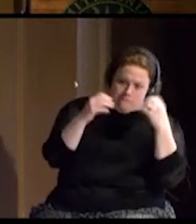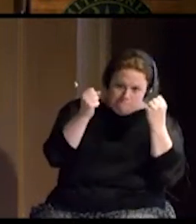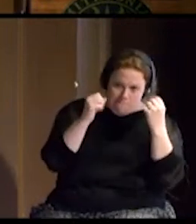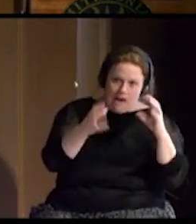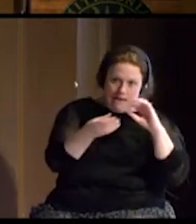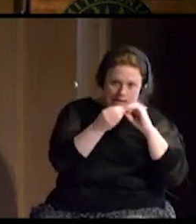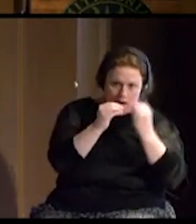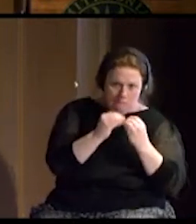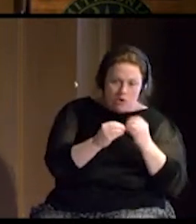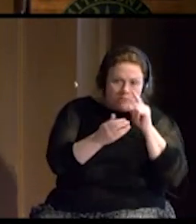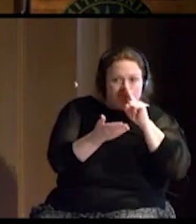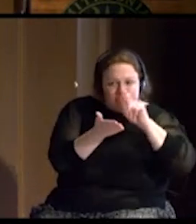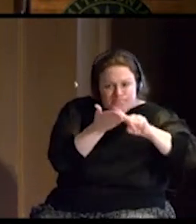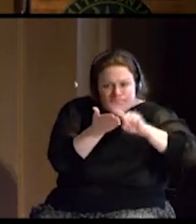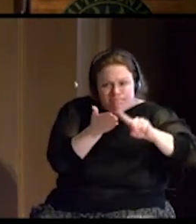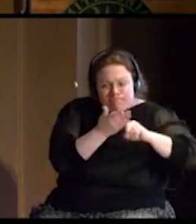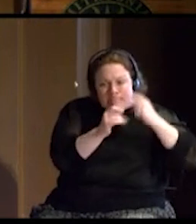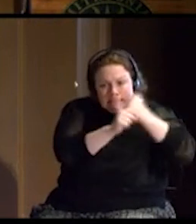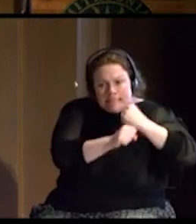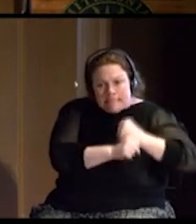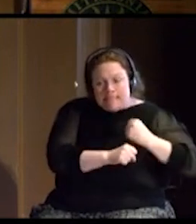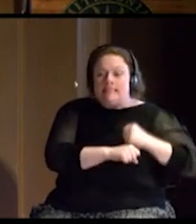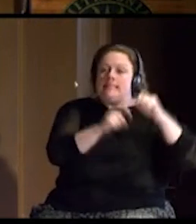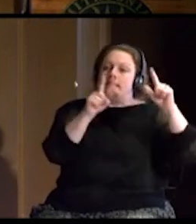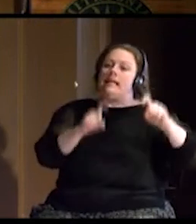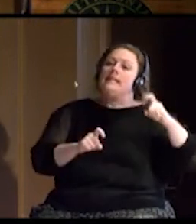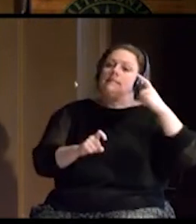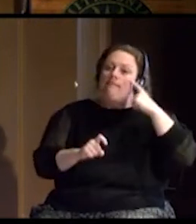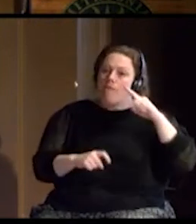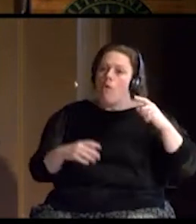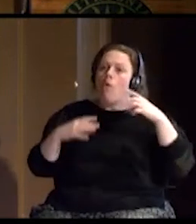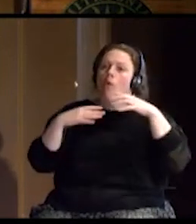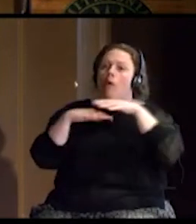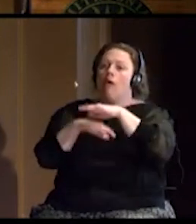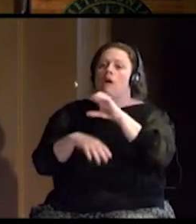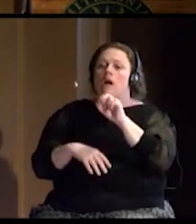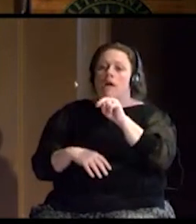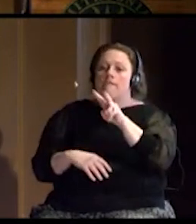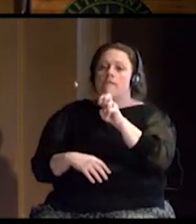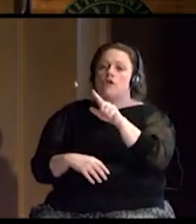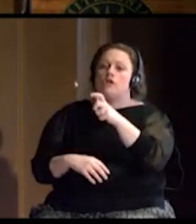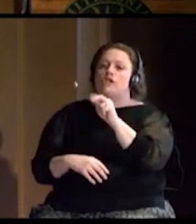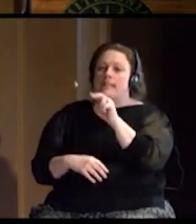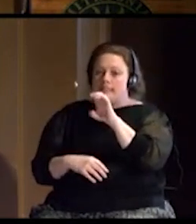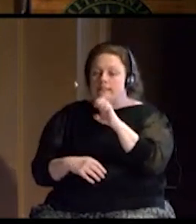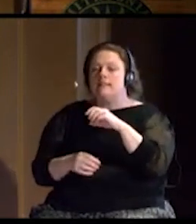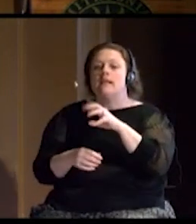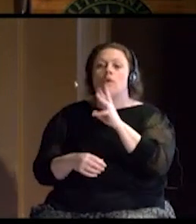conducted to explicitly test for convergence in water column lineages, and they're all significant.